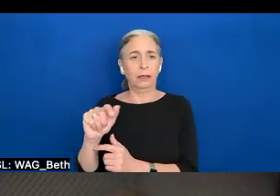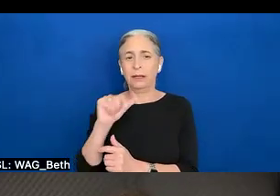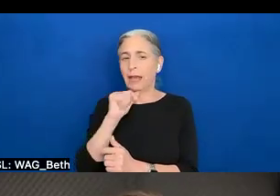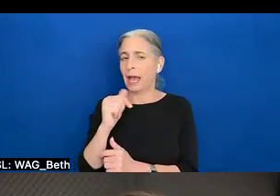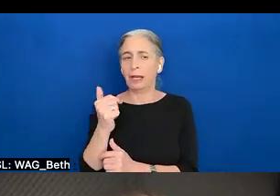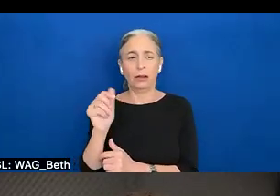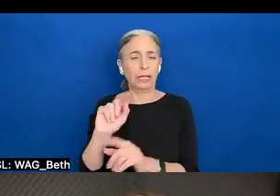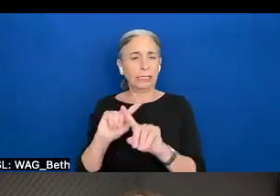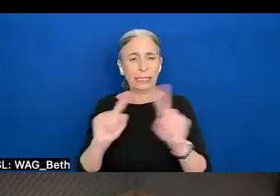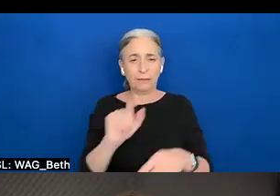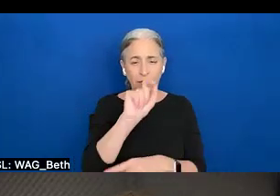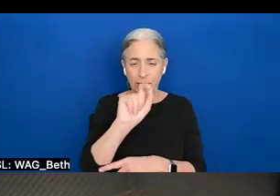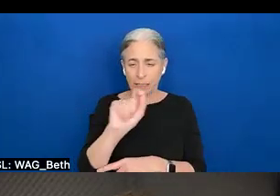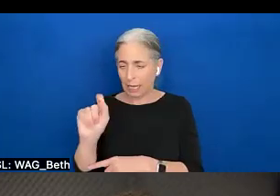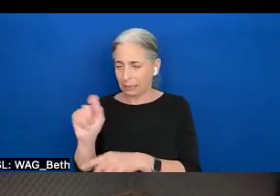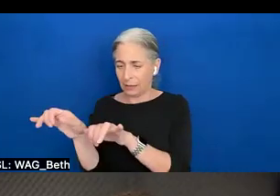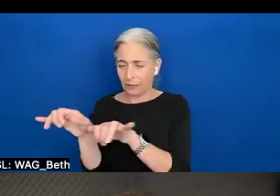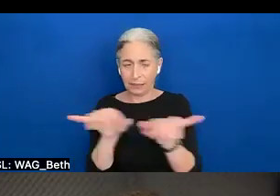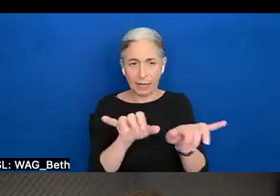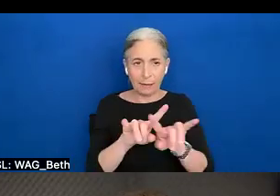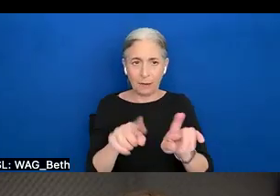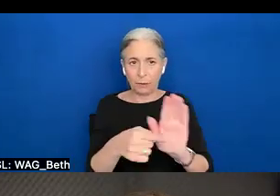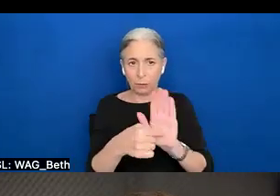It's a specific glyph representing three dots.